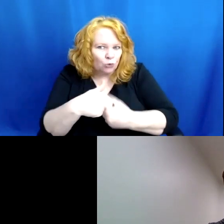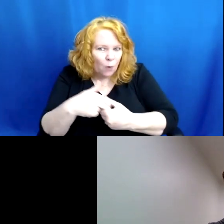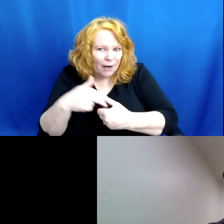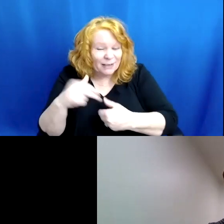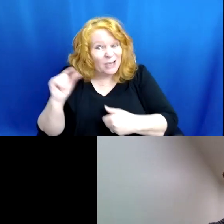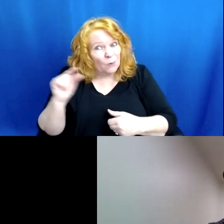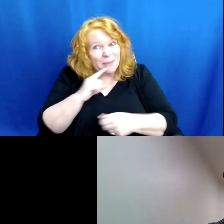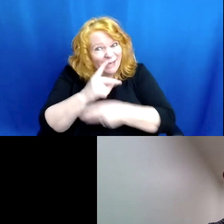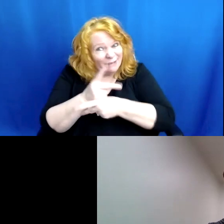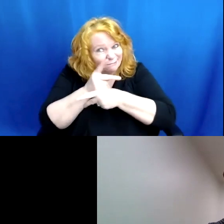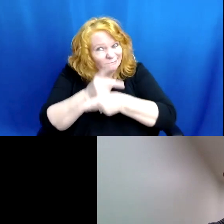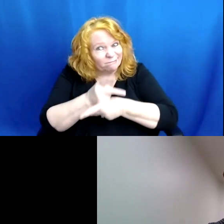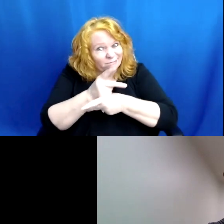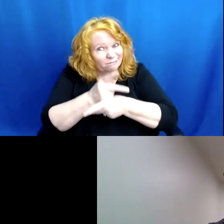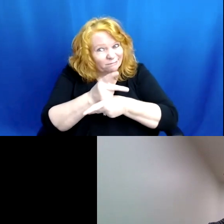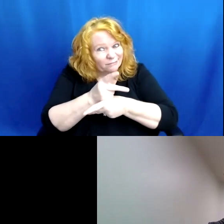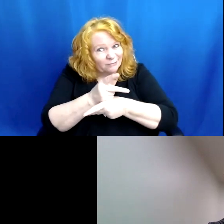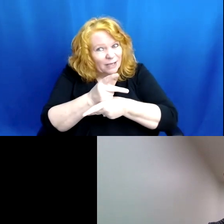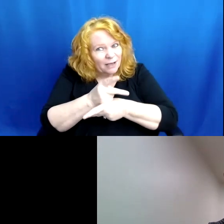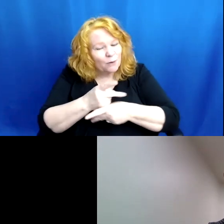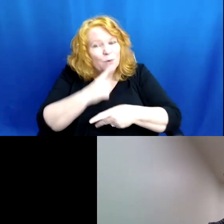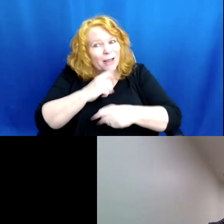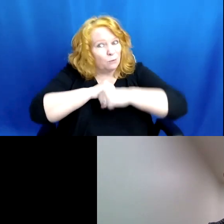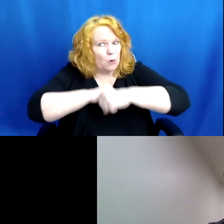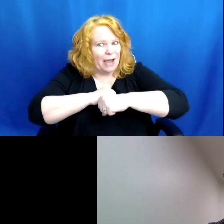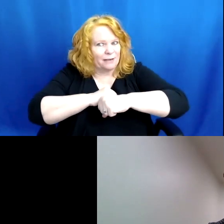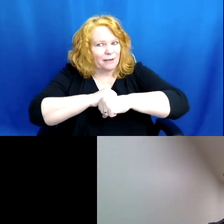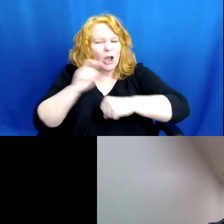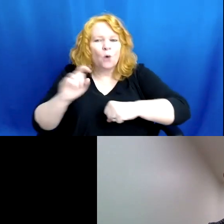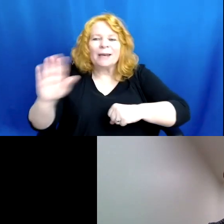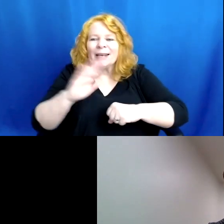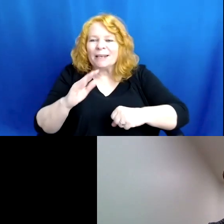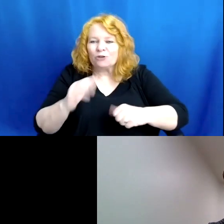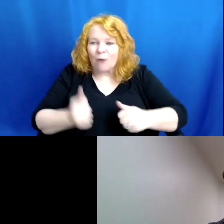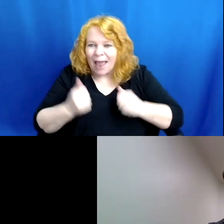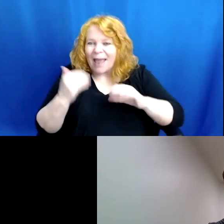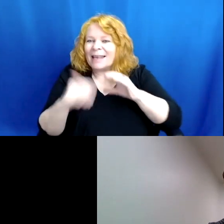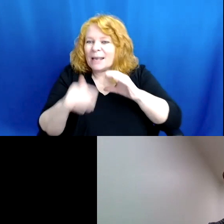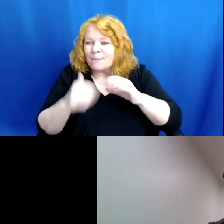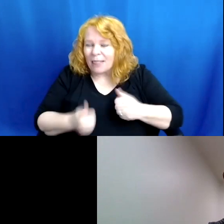We are being a little extra cautious and putting an extra layer of protection. We will need your address, your email address on the spreadsheet first.